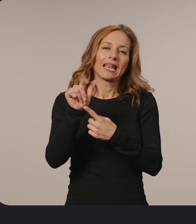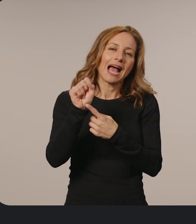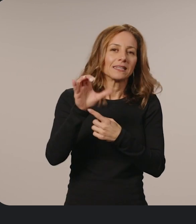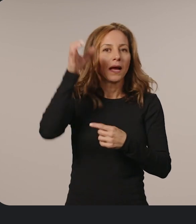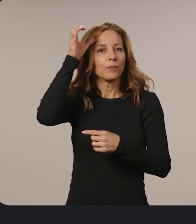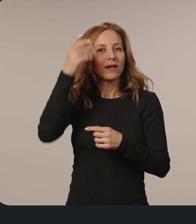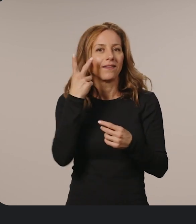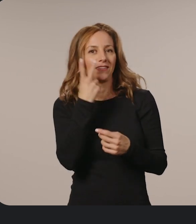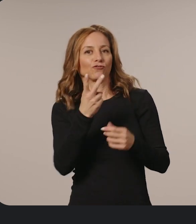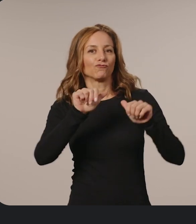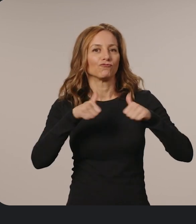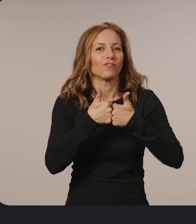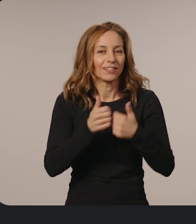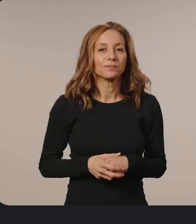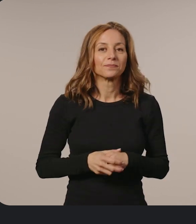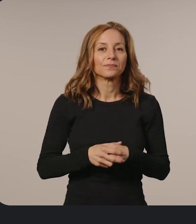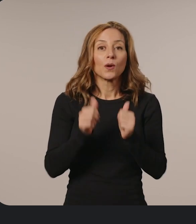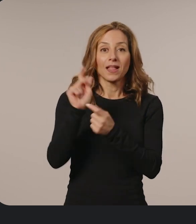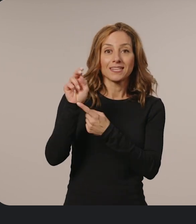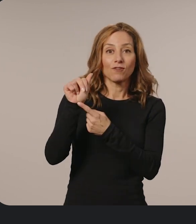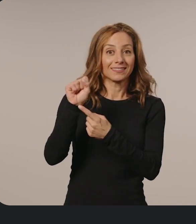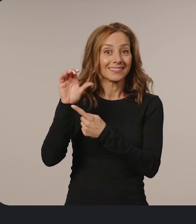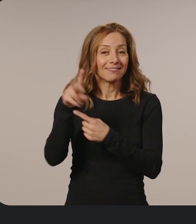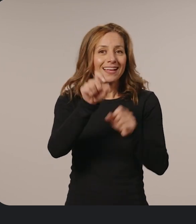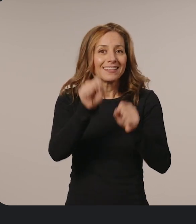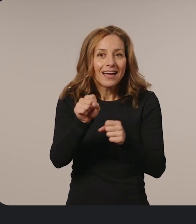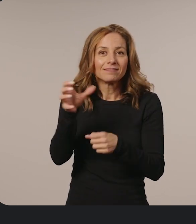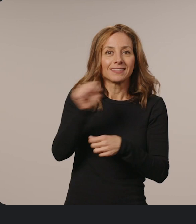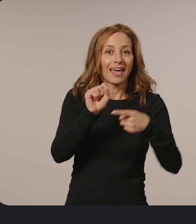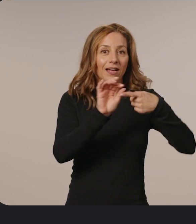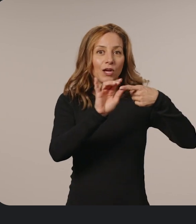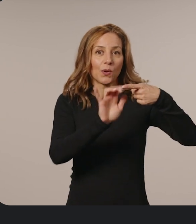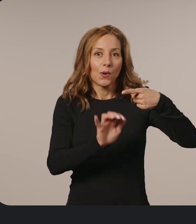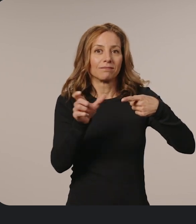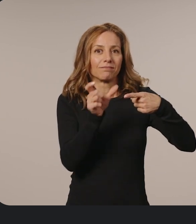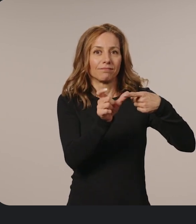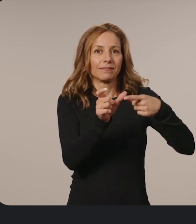a classic computer vision challenge. With KerasCV you can take code like this